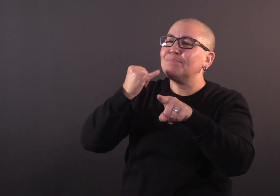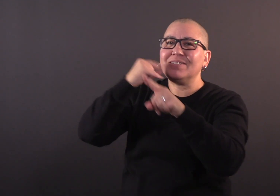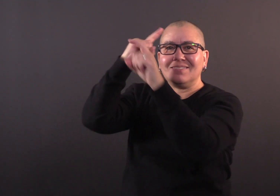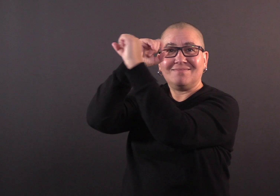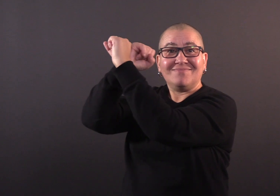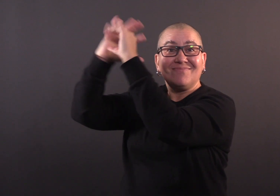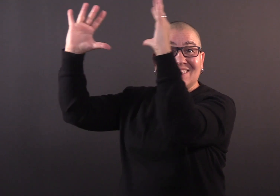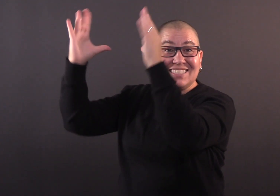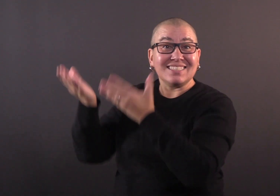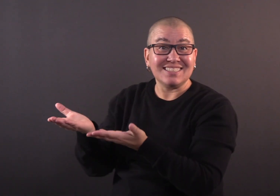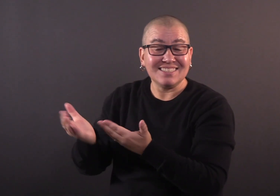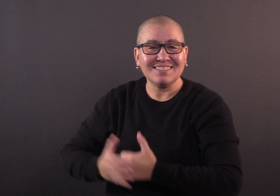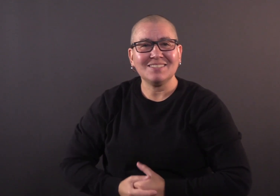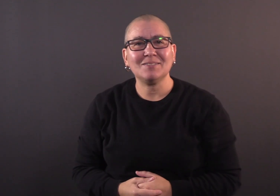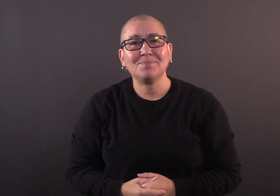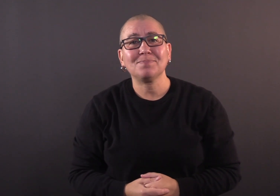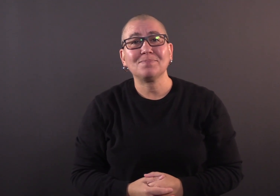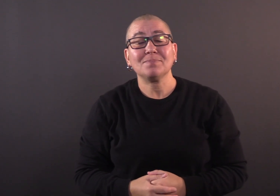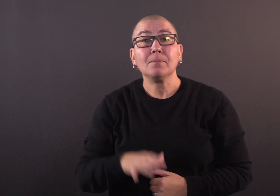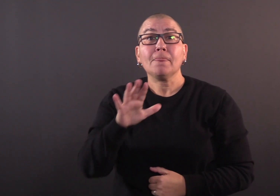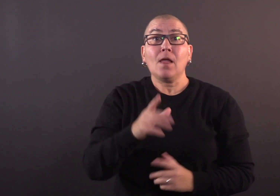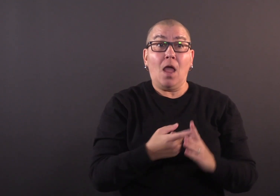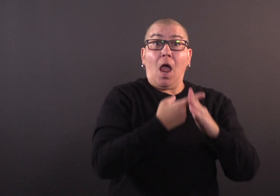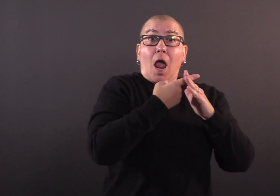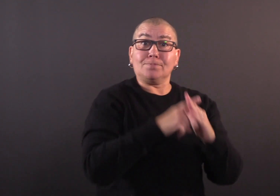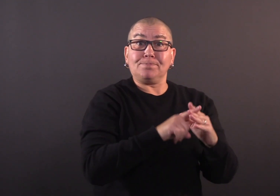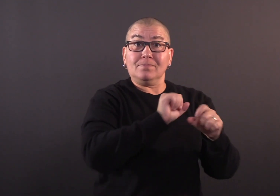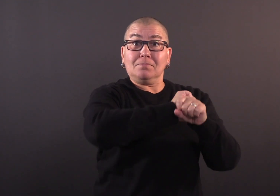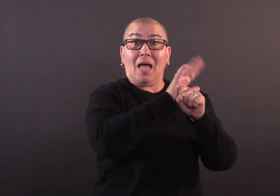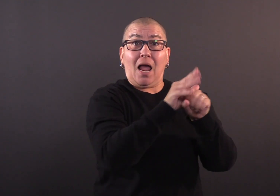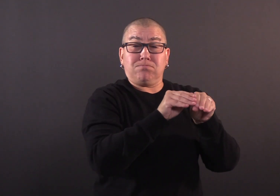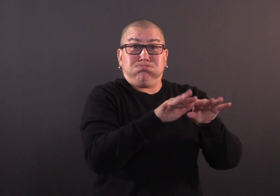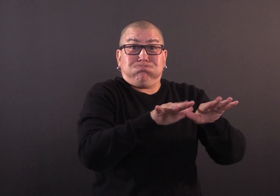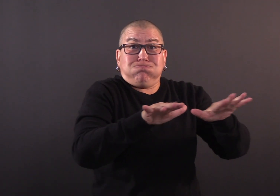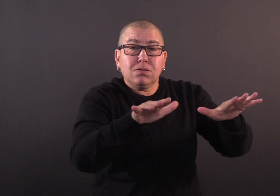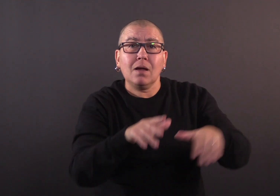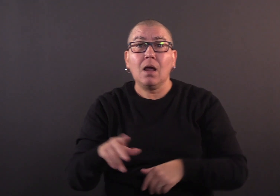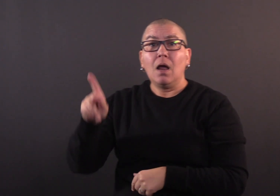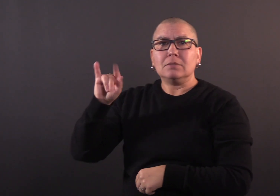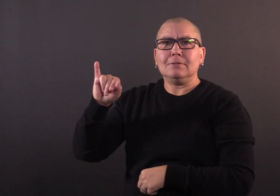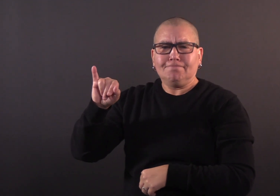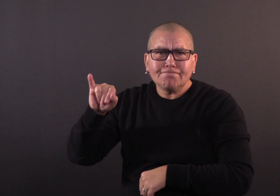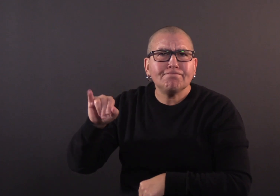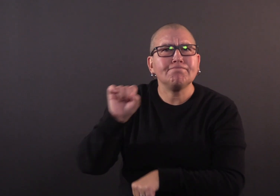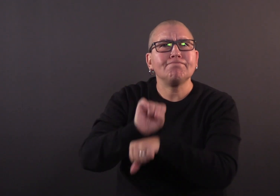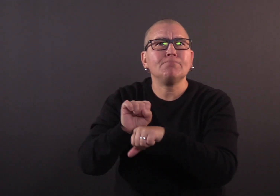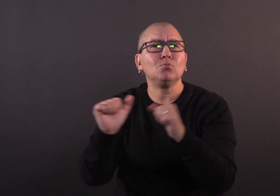formation of an organization deeply embedded in the community to advance Beldon’s vision.